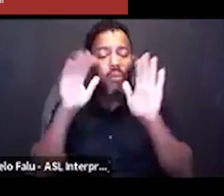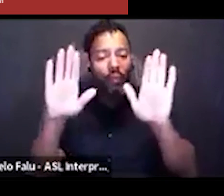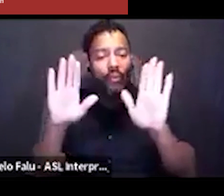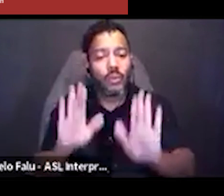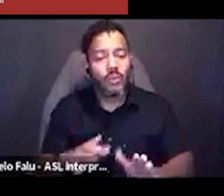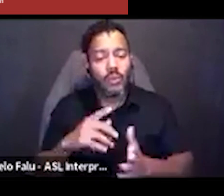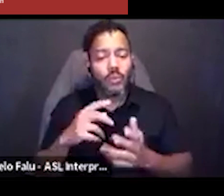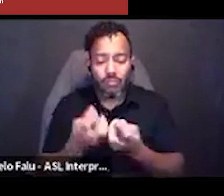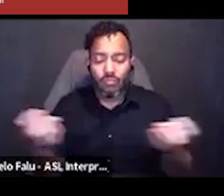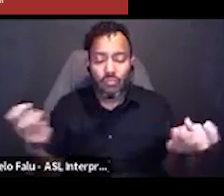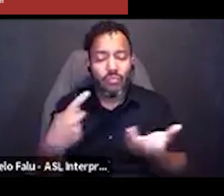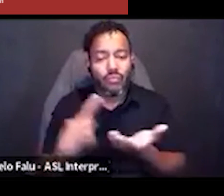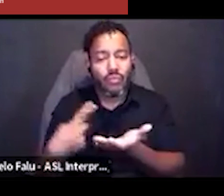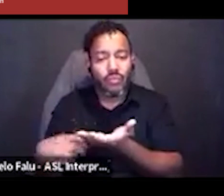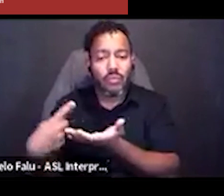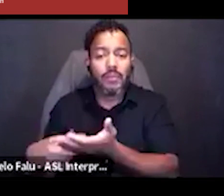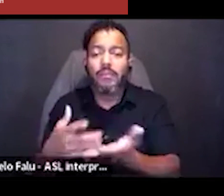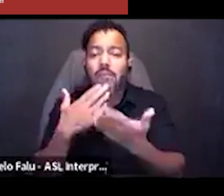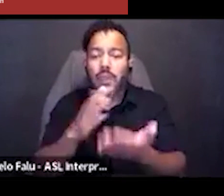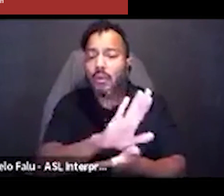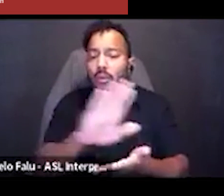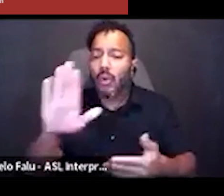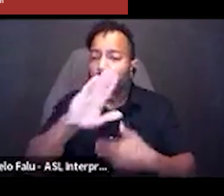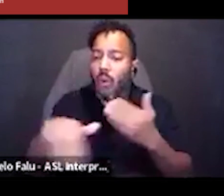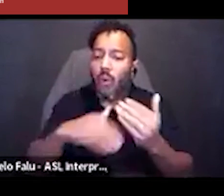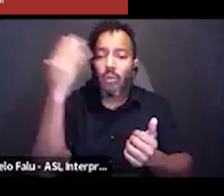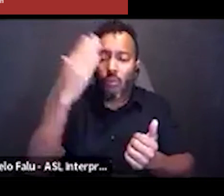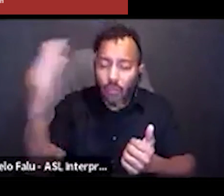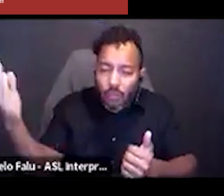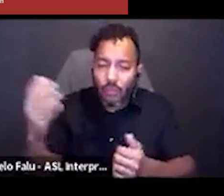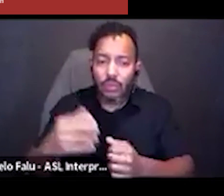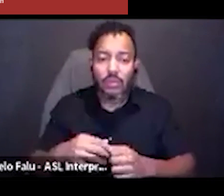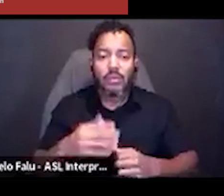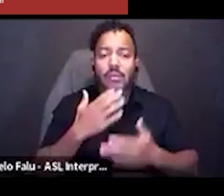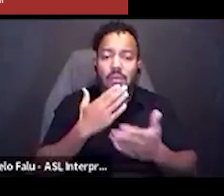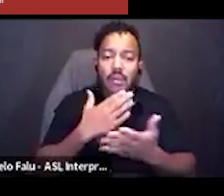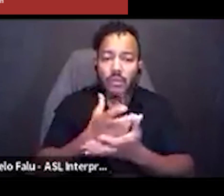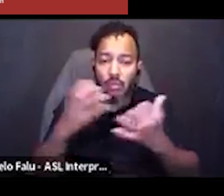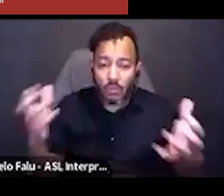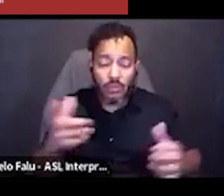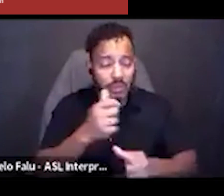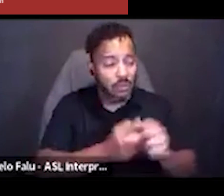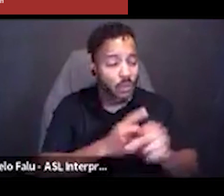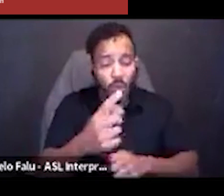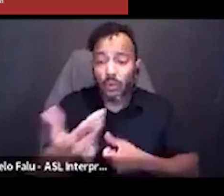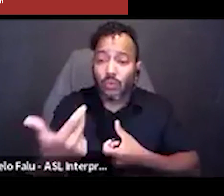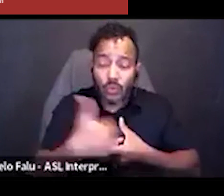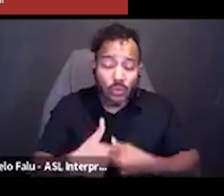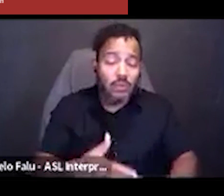Thank you to all of our panelists and speakers. Thank you to everyone who joined.